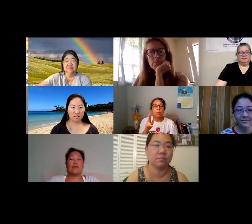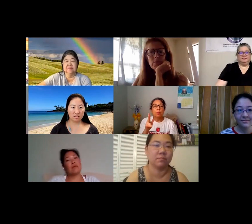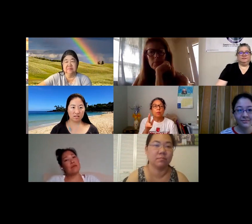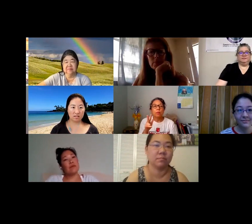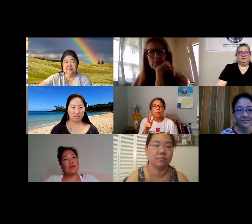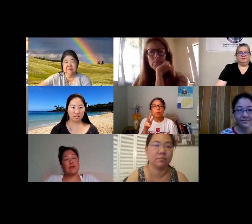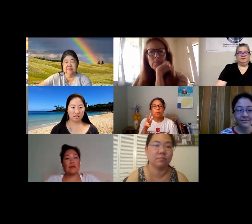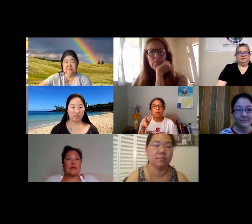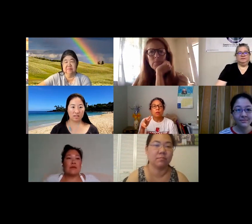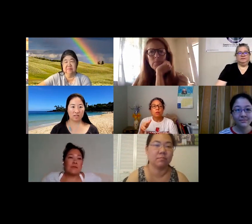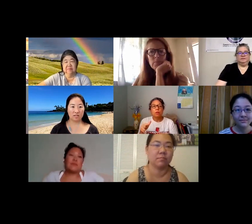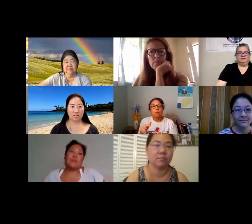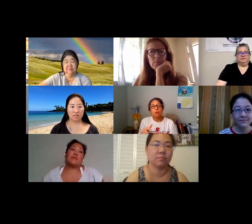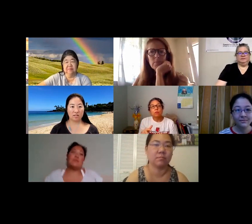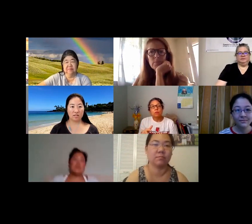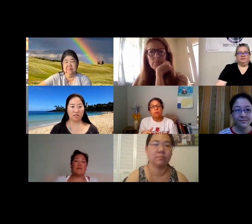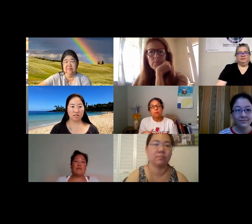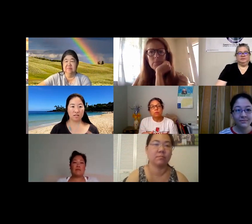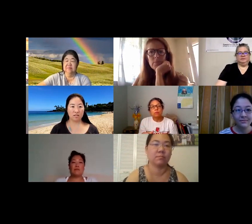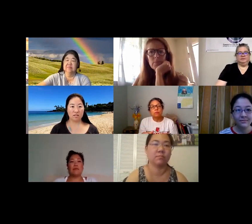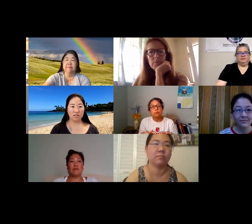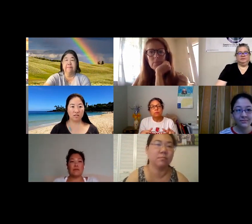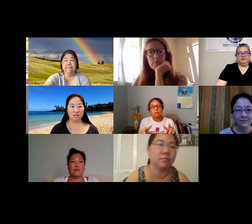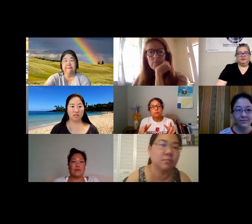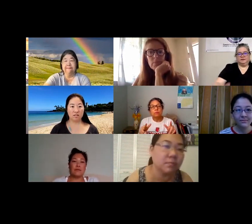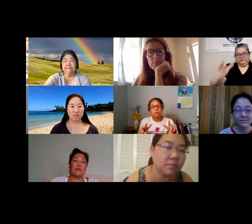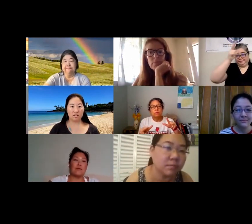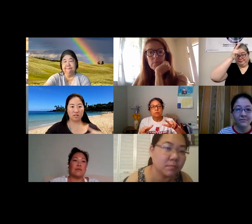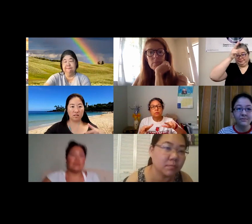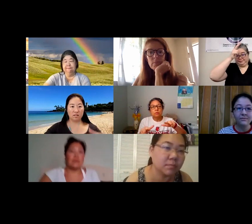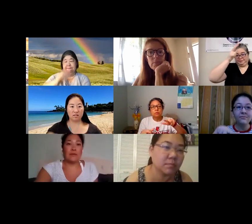So we can do it at the chin or the forehead. So then we have walking with the same handshape